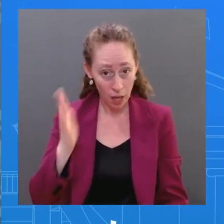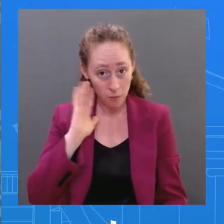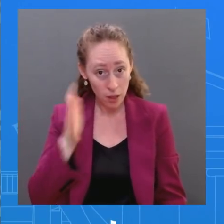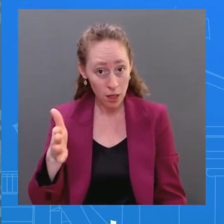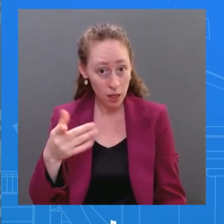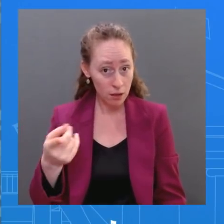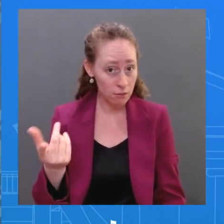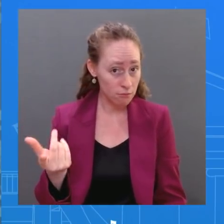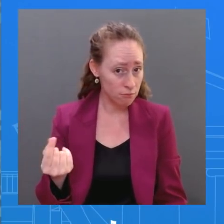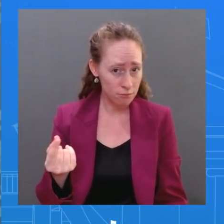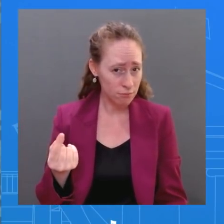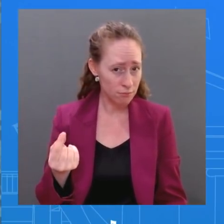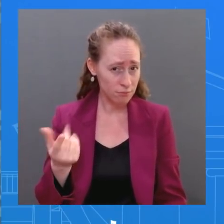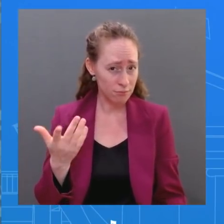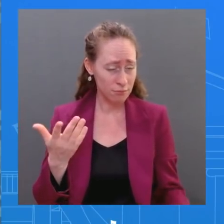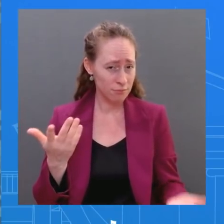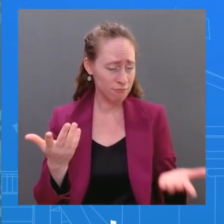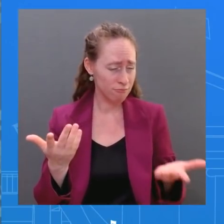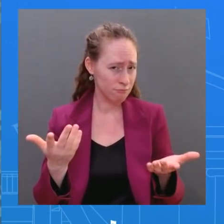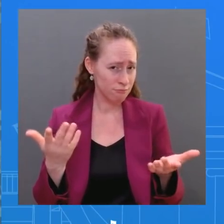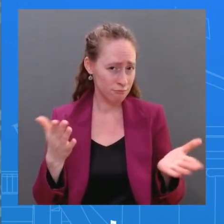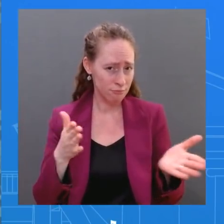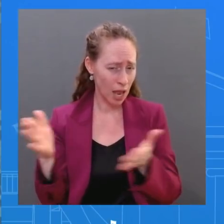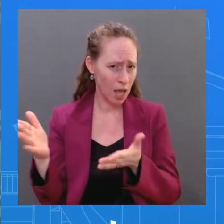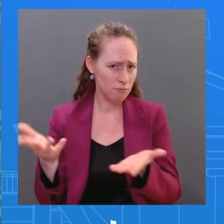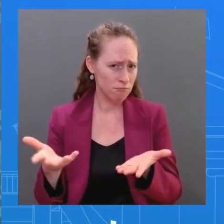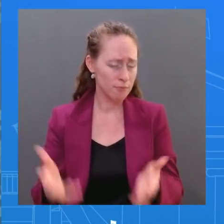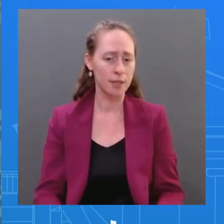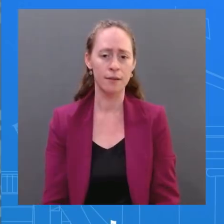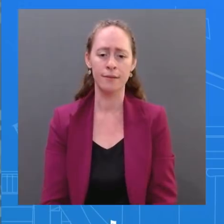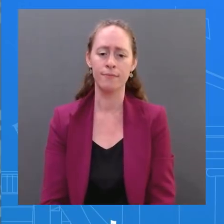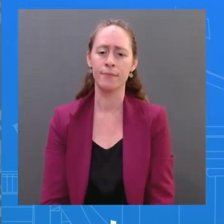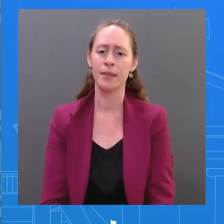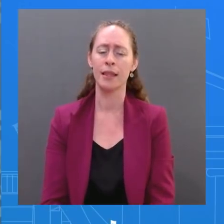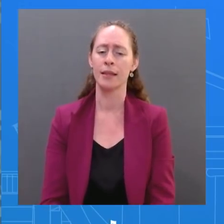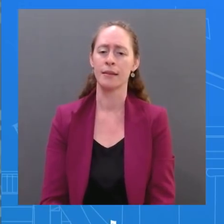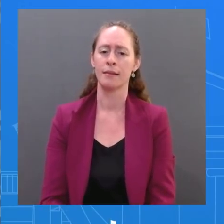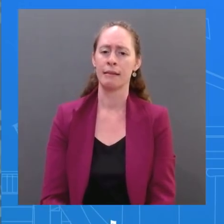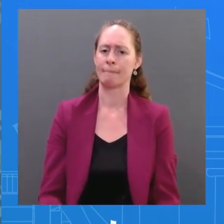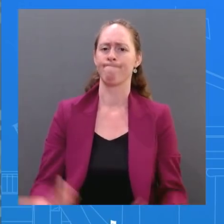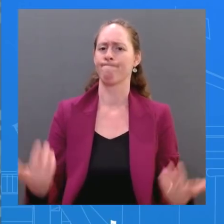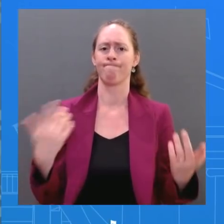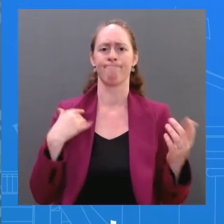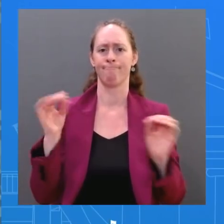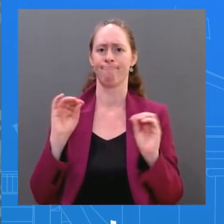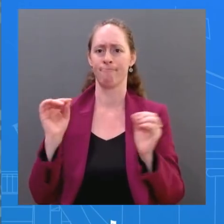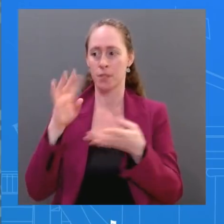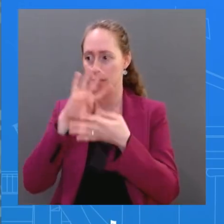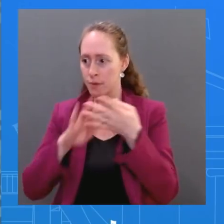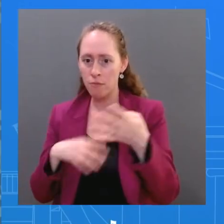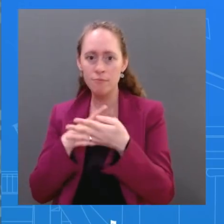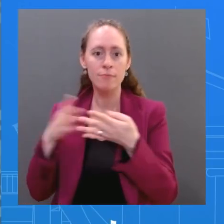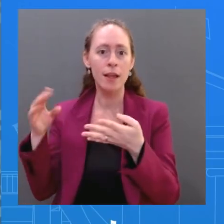Look, we can't even begin to imagine what his family is going through. I know these are devastating times for them,